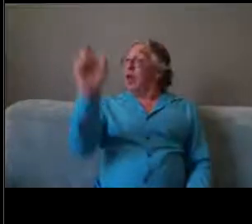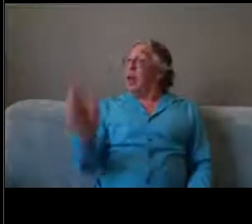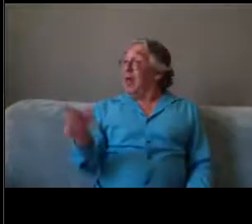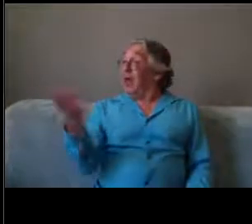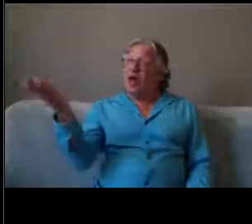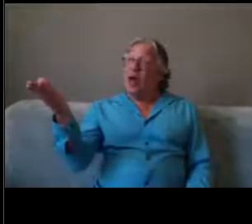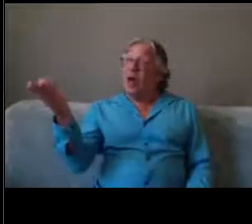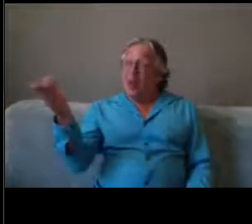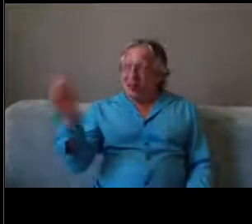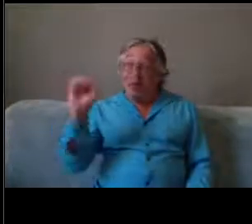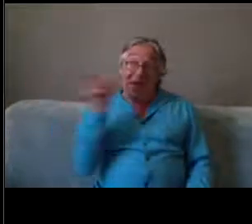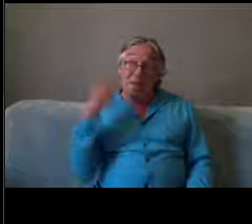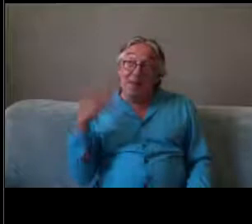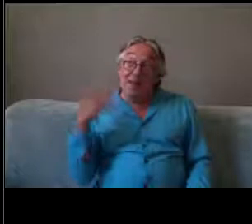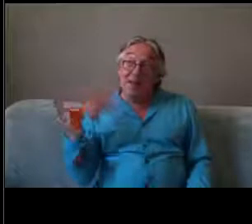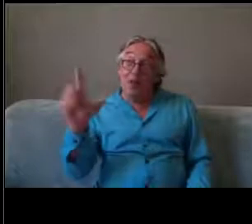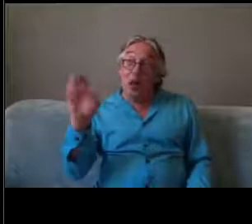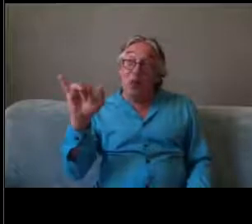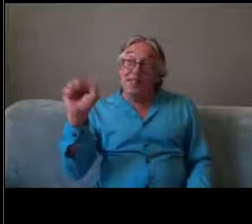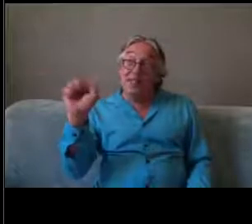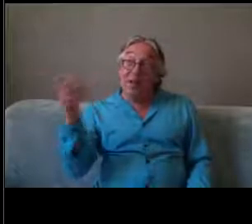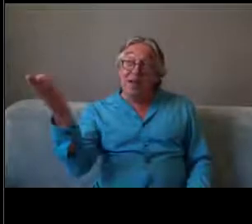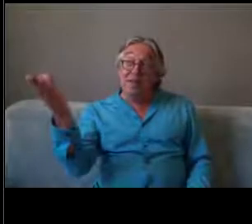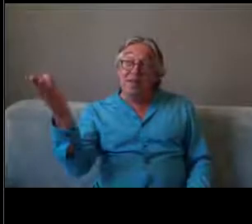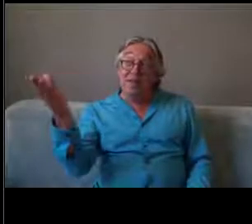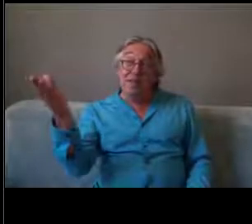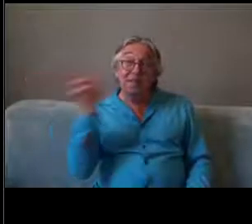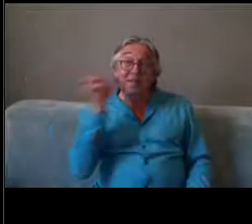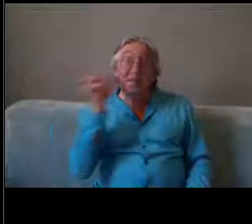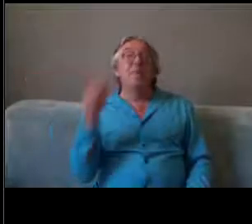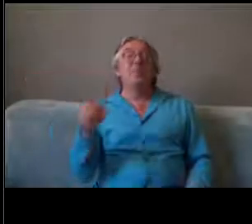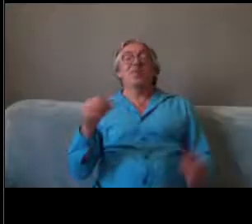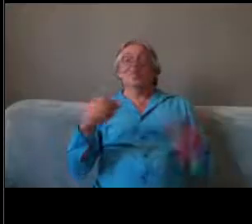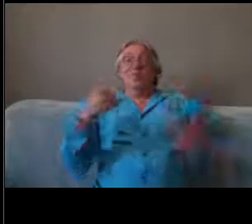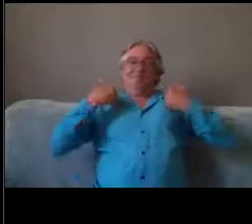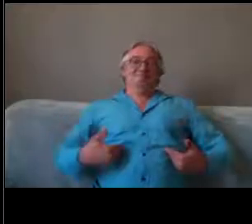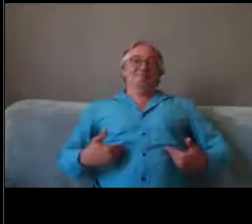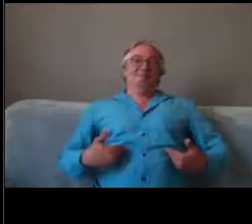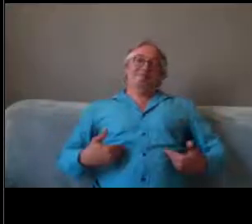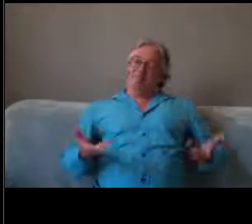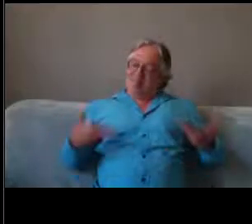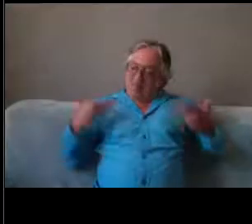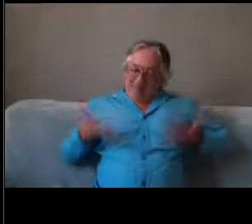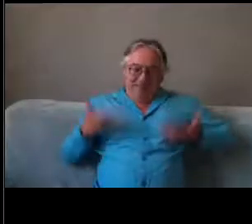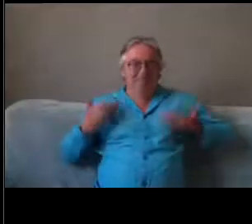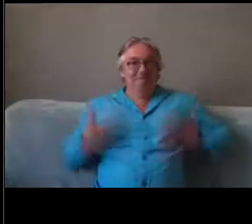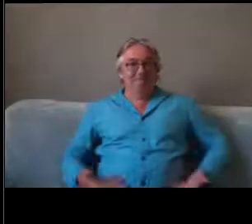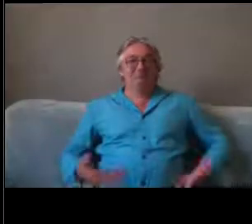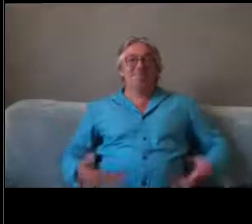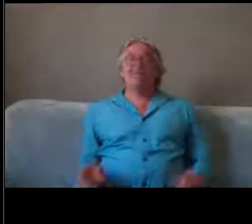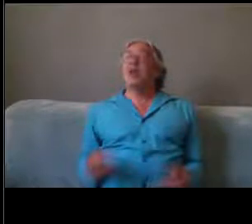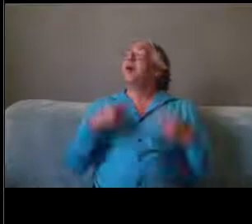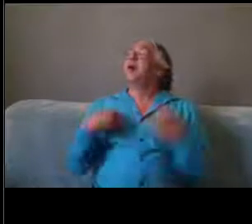and management of national agencies. Marta, the floor is yours and thank you so much to be here